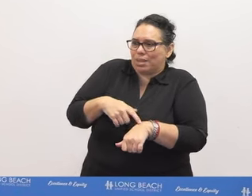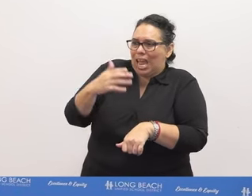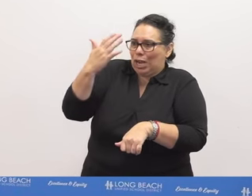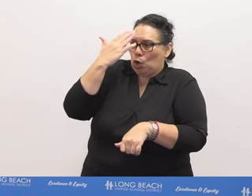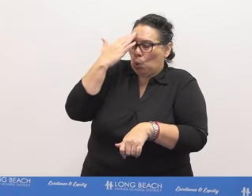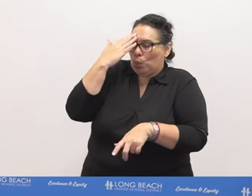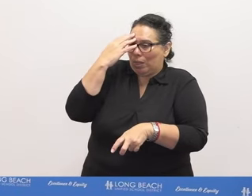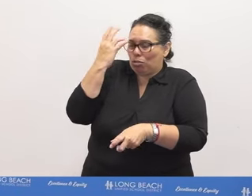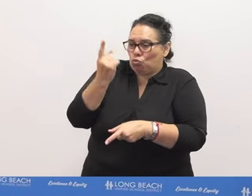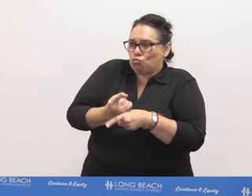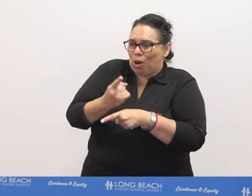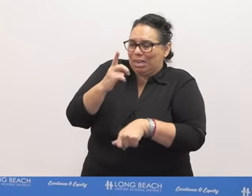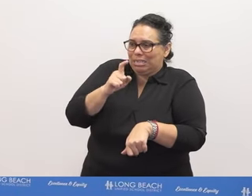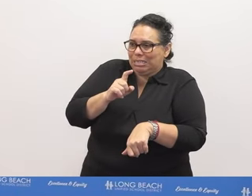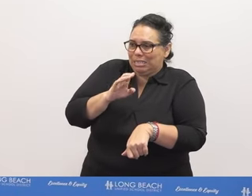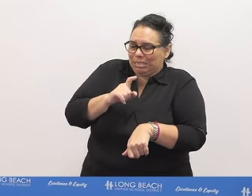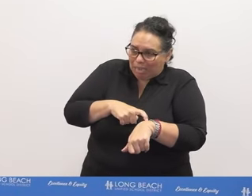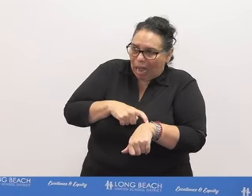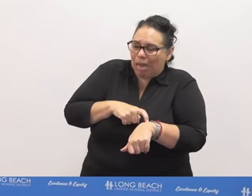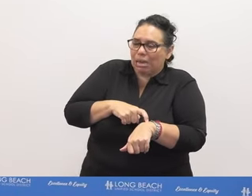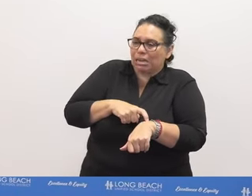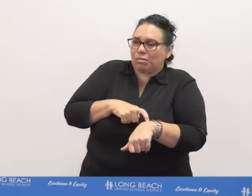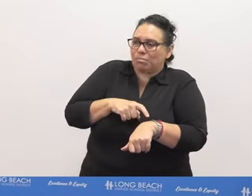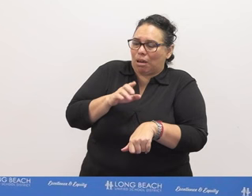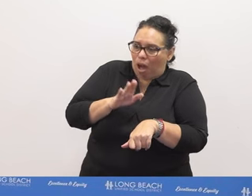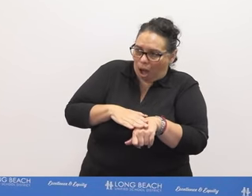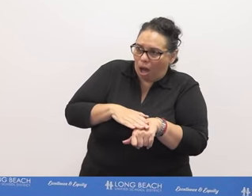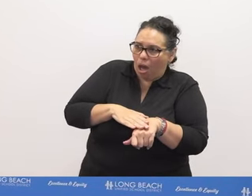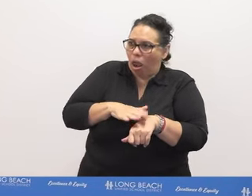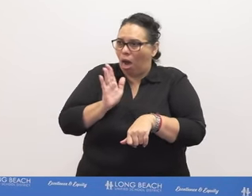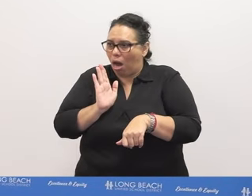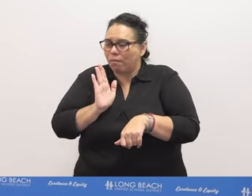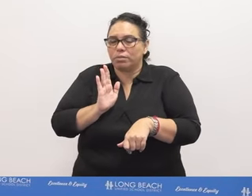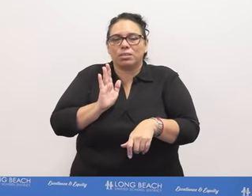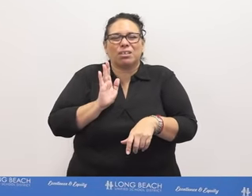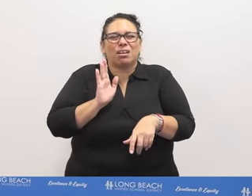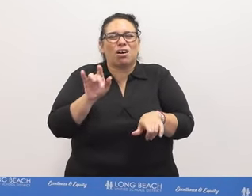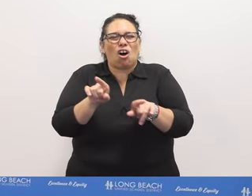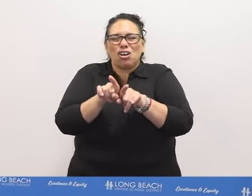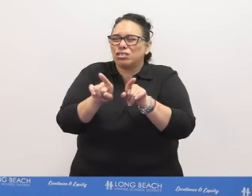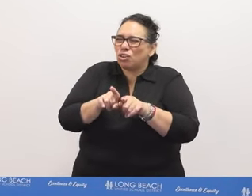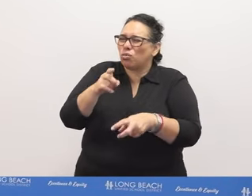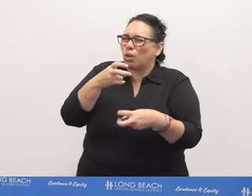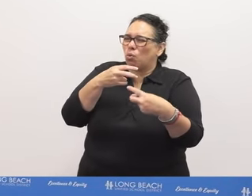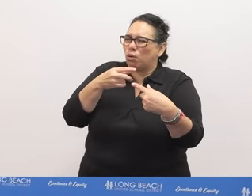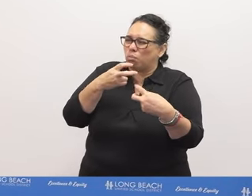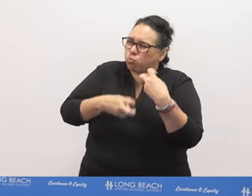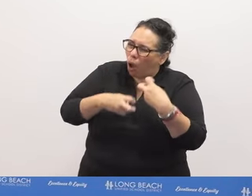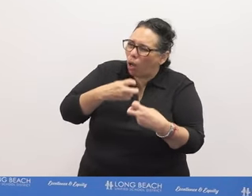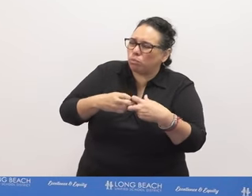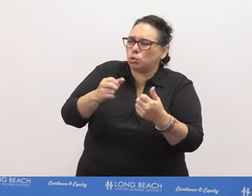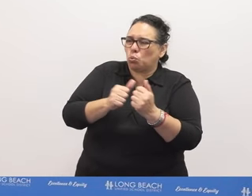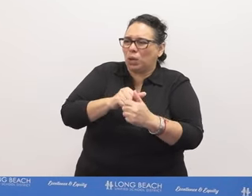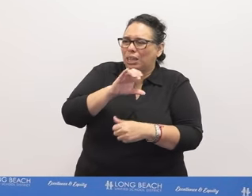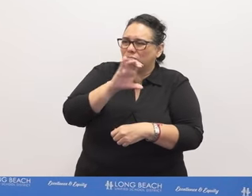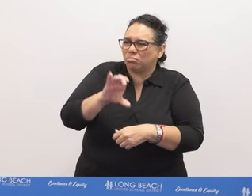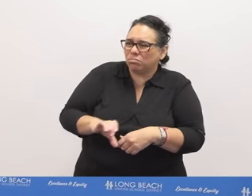and get off and yeah. [Erik Miller] Okay. [J.T.] Also there was problems with the Zoom sometimes with my thing I don't even understand, so yeah.